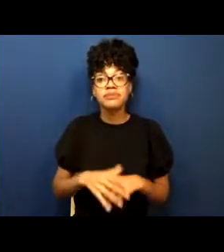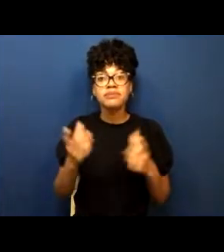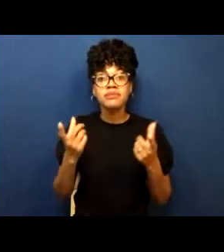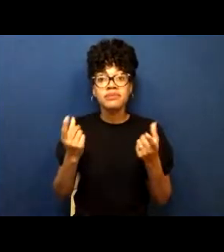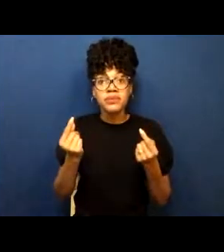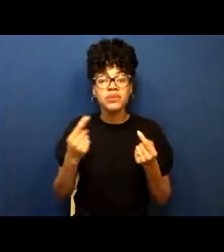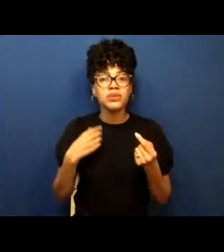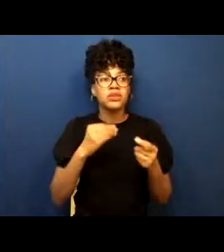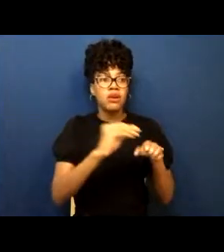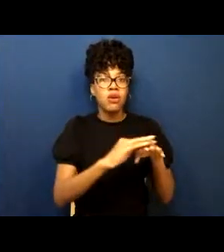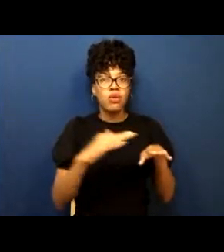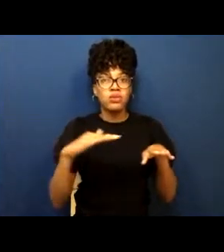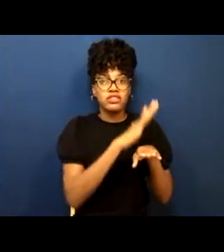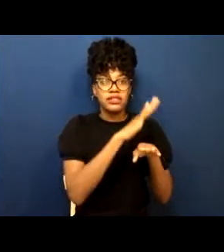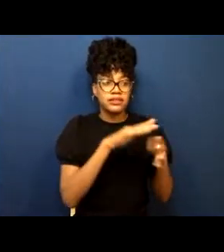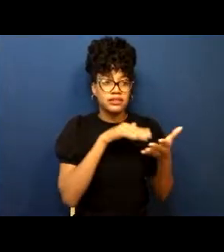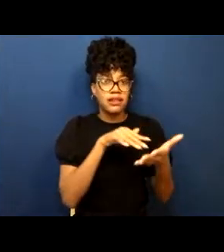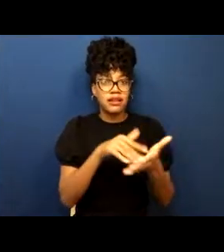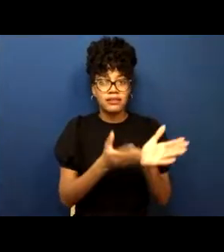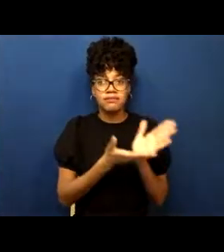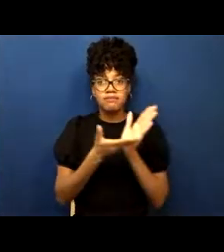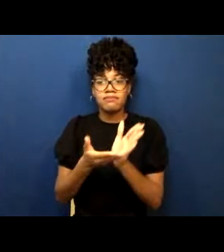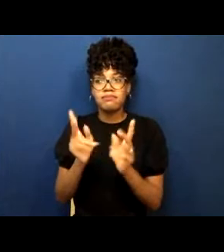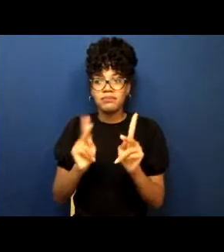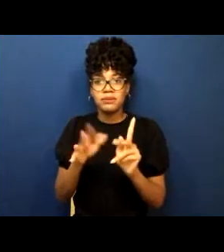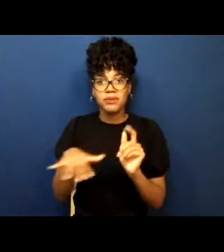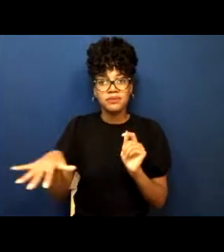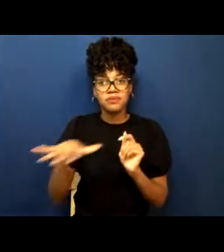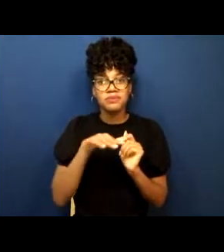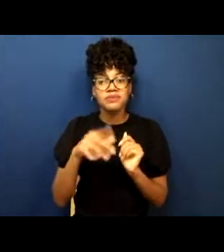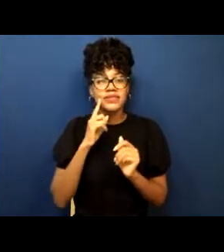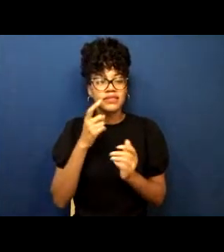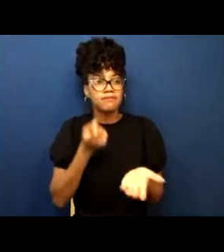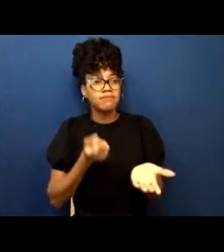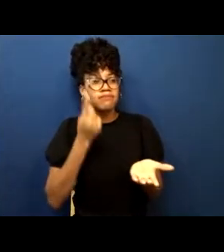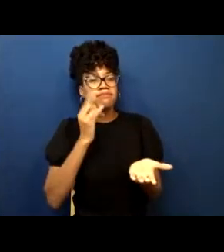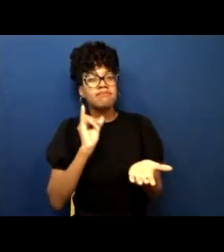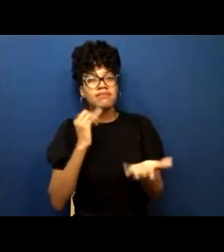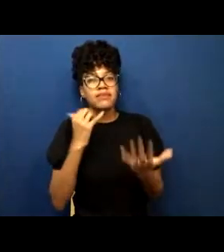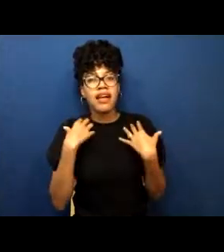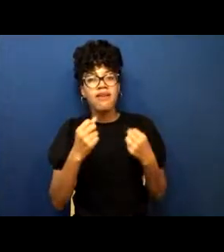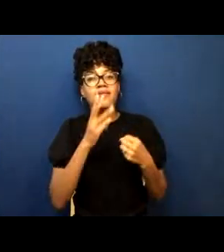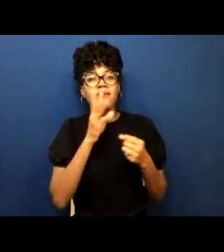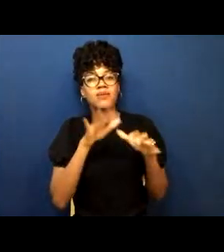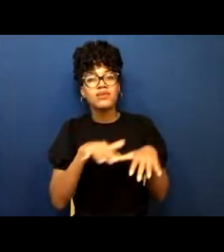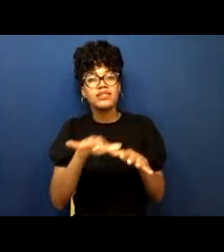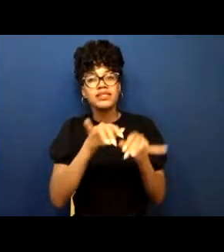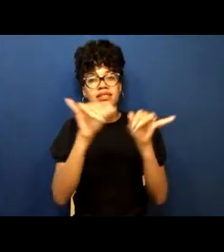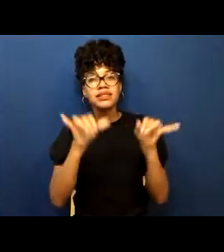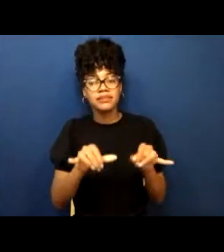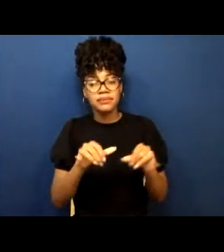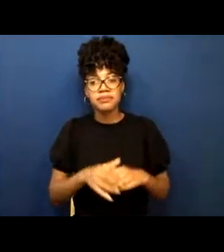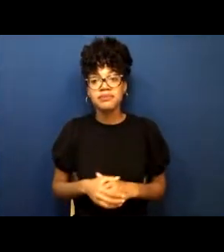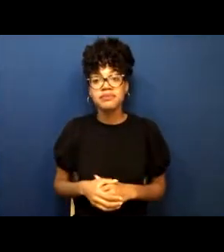So everyone has a greater understanding of the importance of a healthy ocean ecosystem in our lives. I actually grew up on the East Coast.